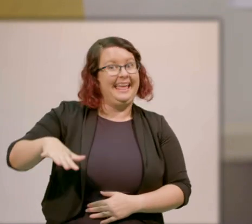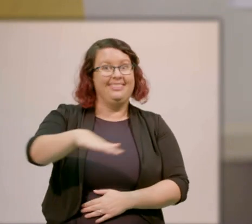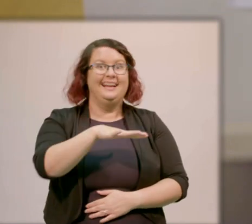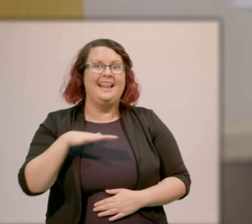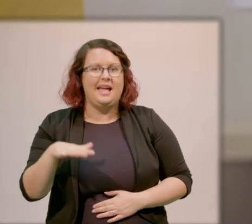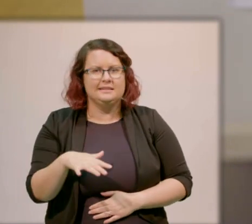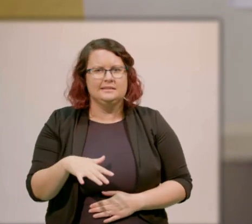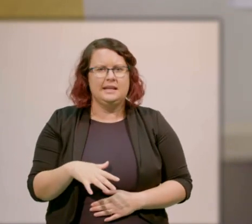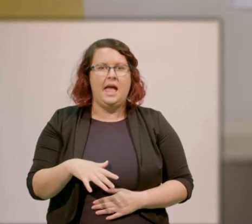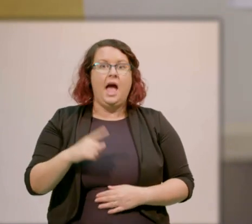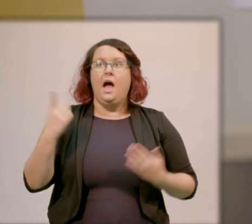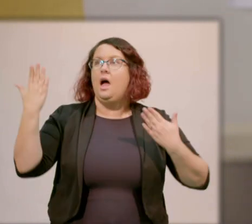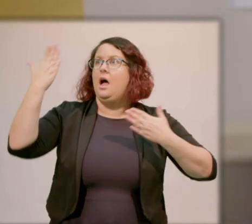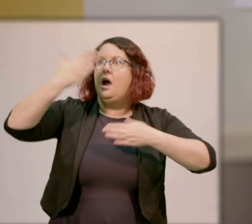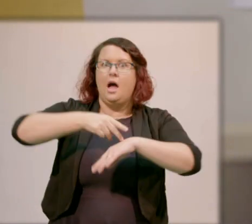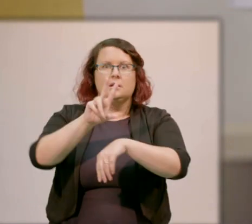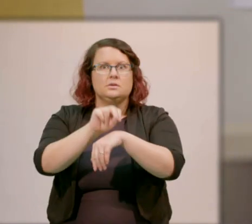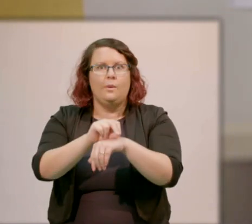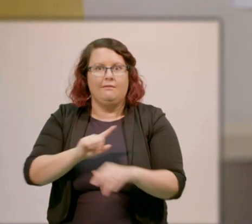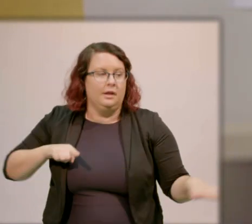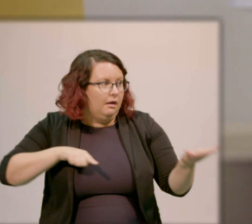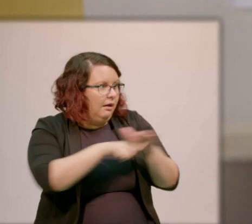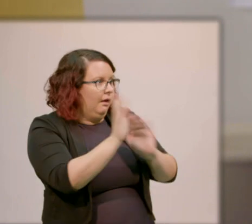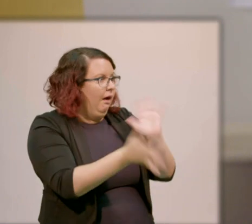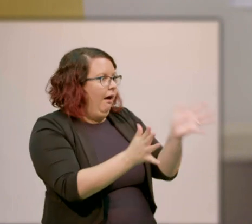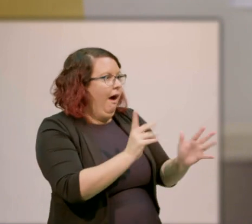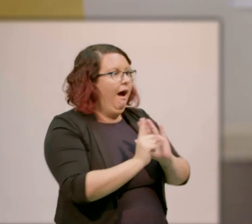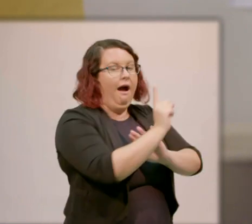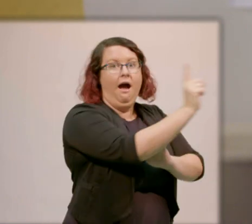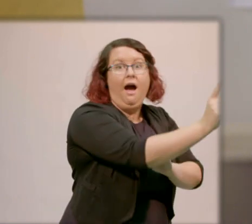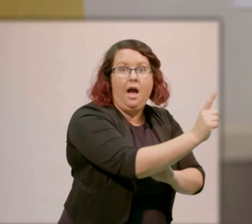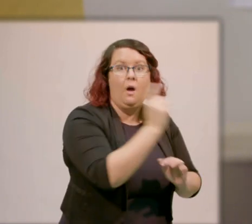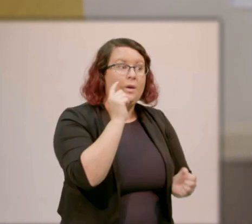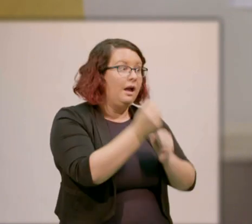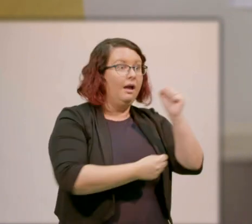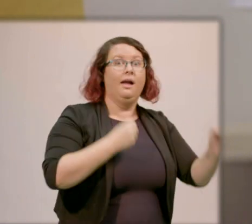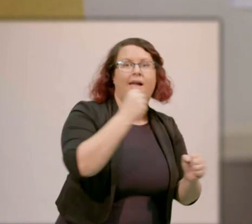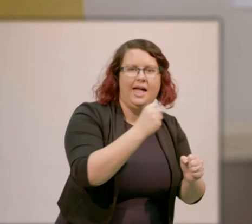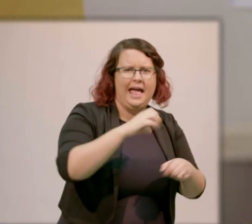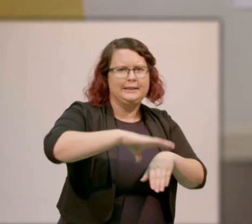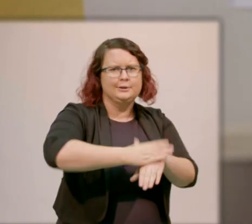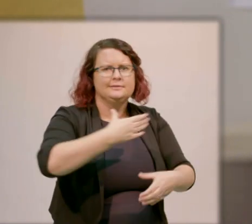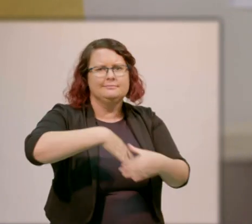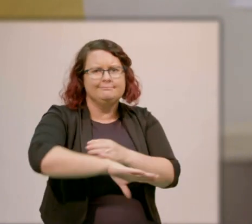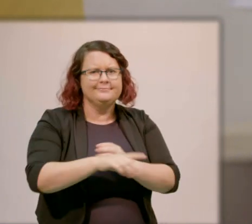they wept and fled home to scrub. In the rush, and the scuffle, their boots stuck in the mud.